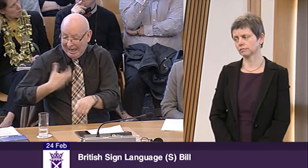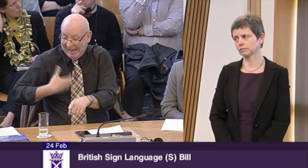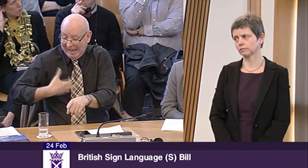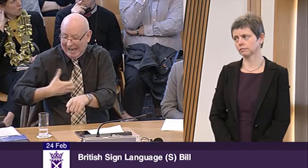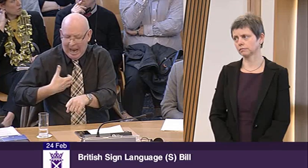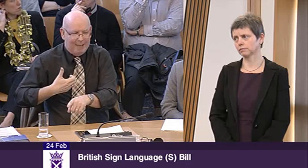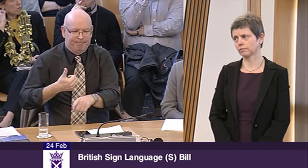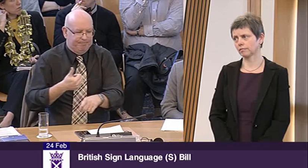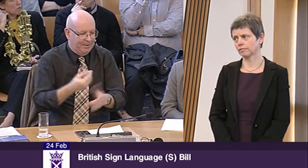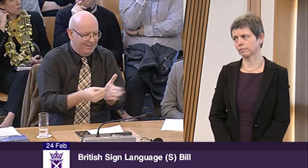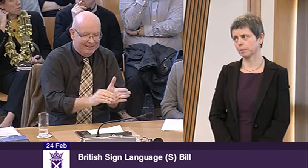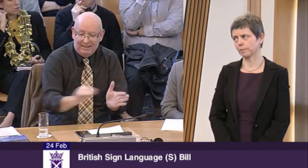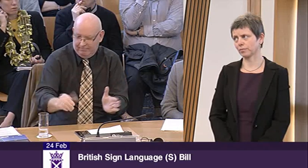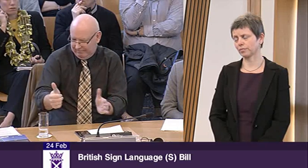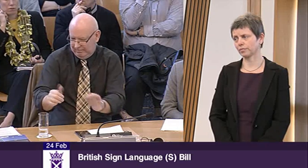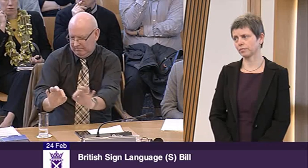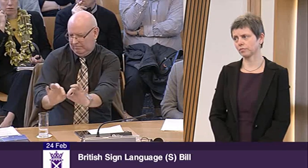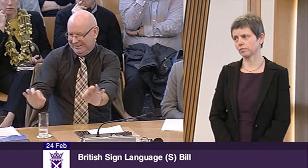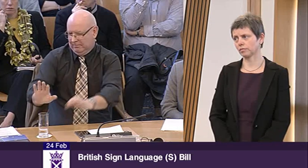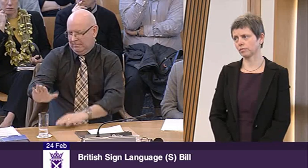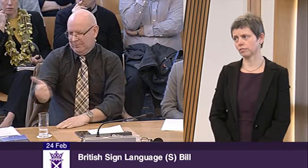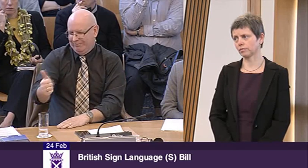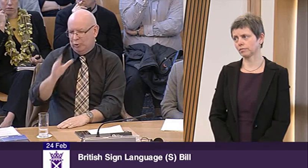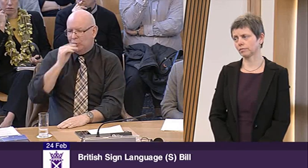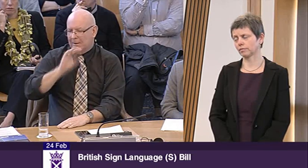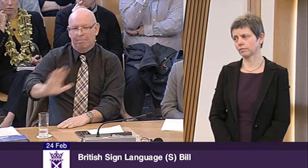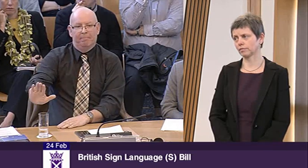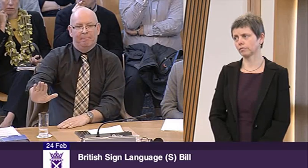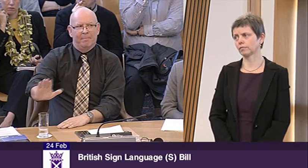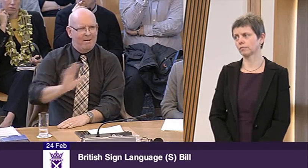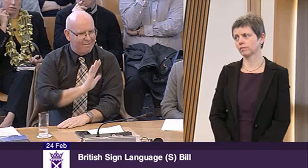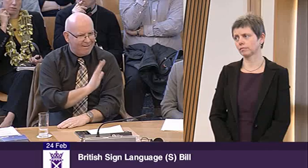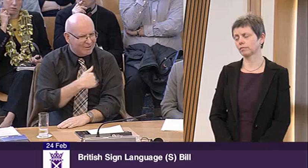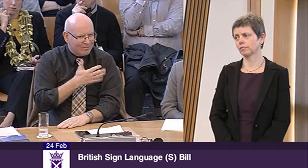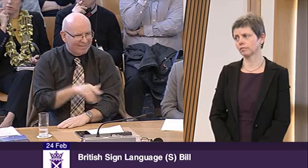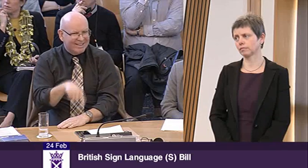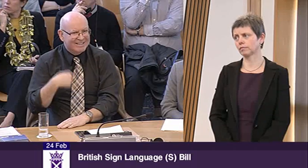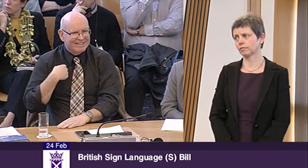The deaf community has been given little tokenistic sweeteners to pacify us and to shut us up,